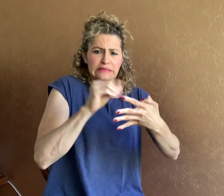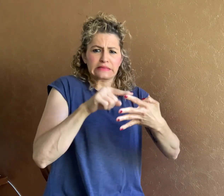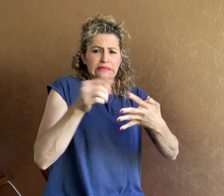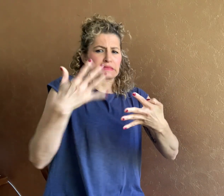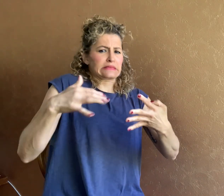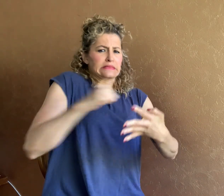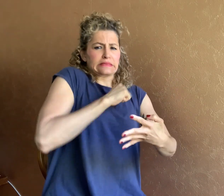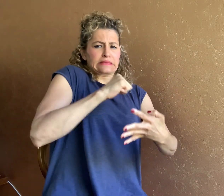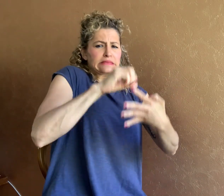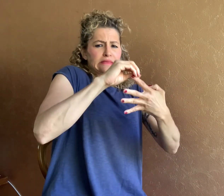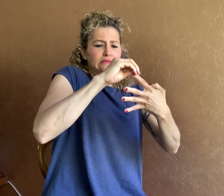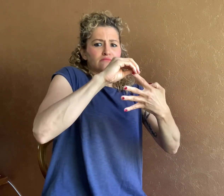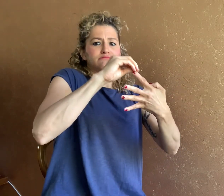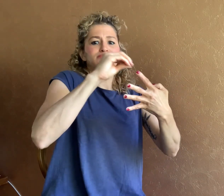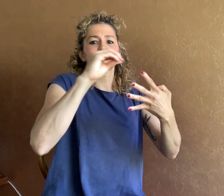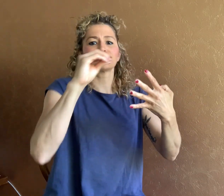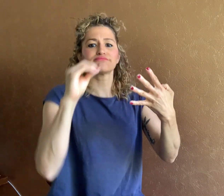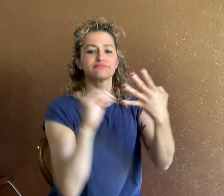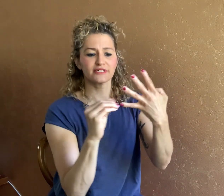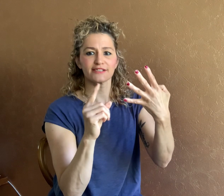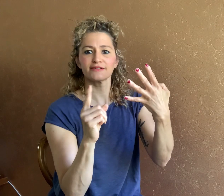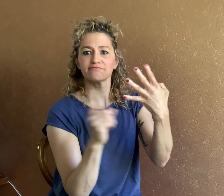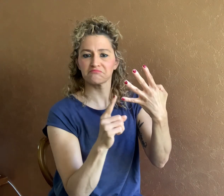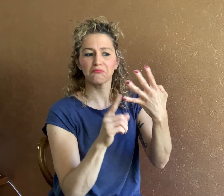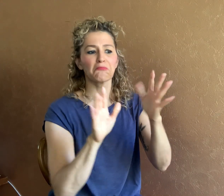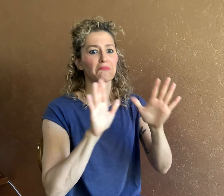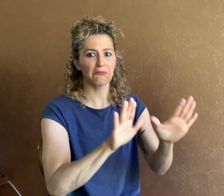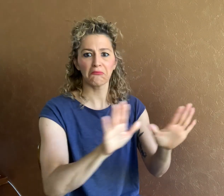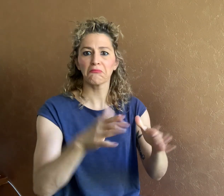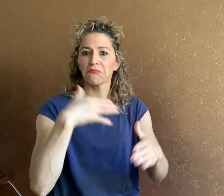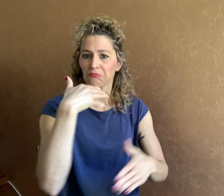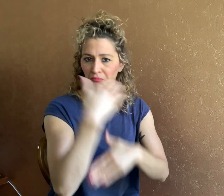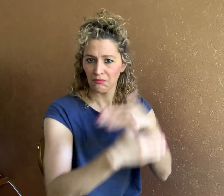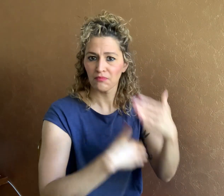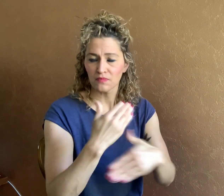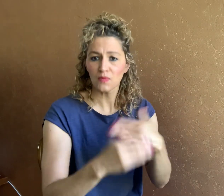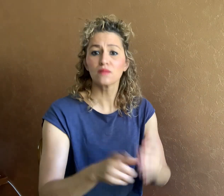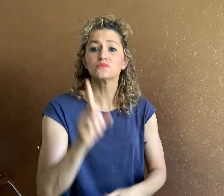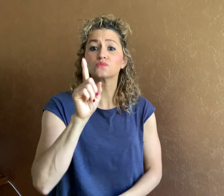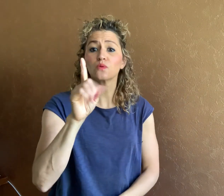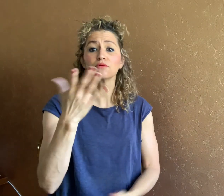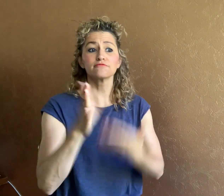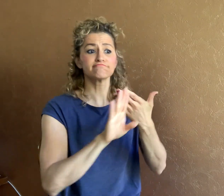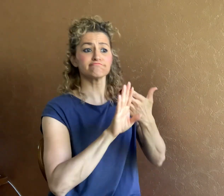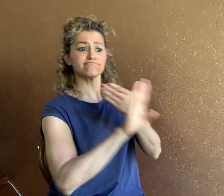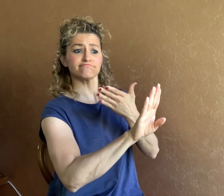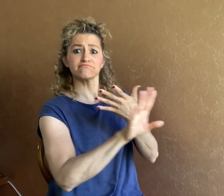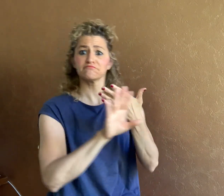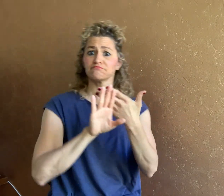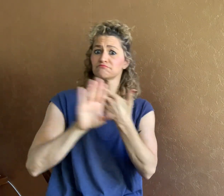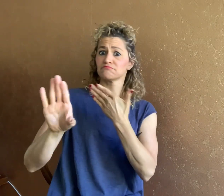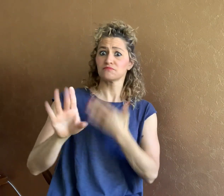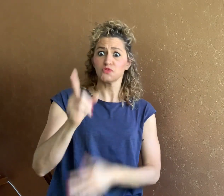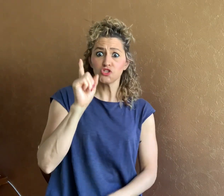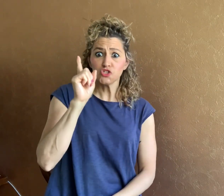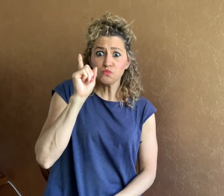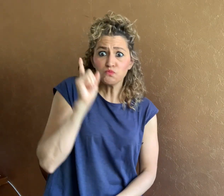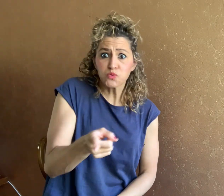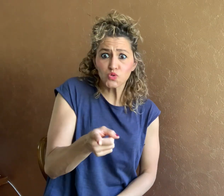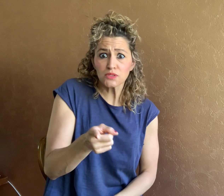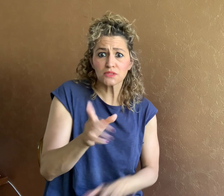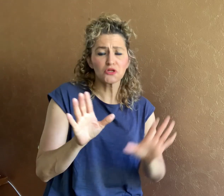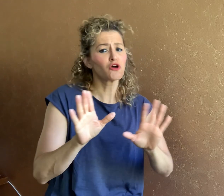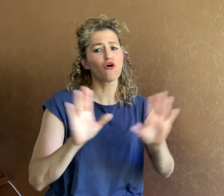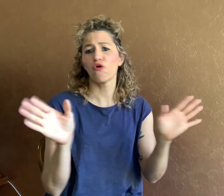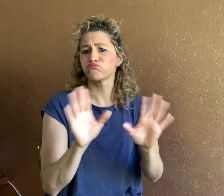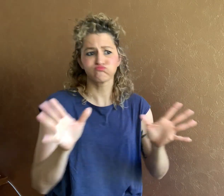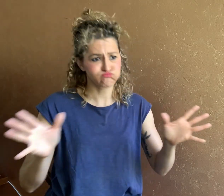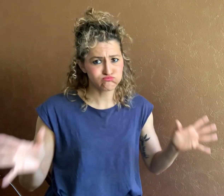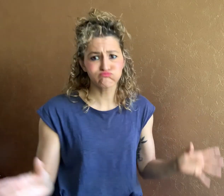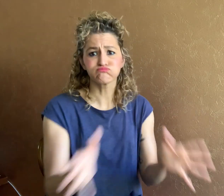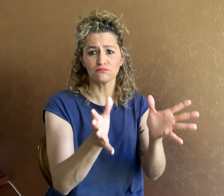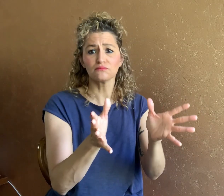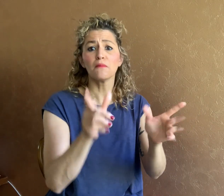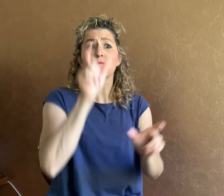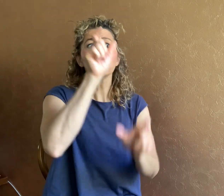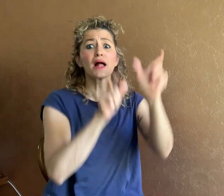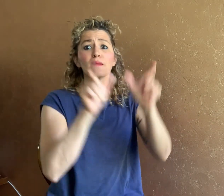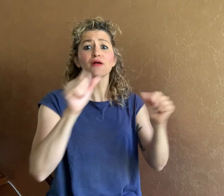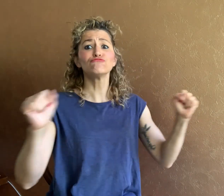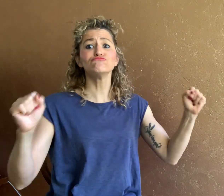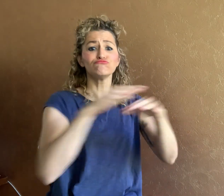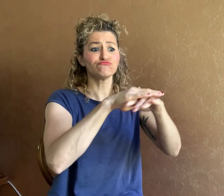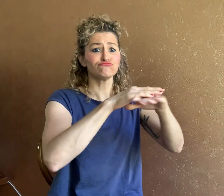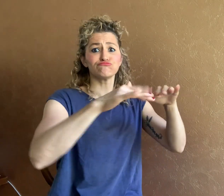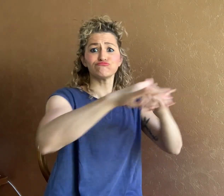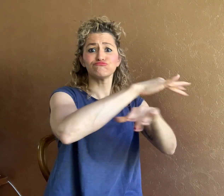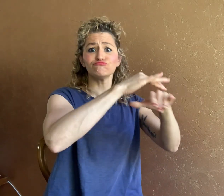to level one. Social distancing is not required with no limits